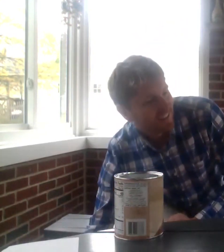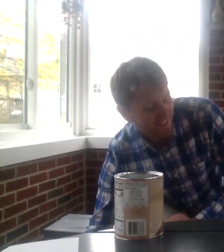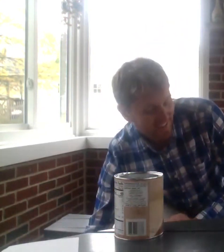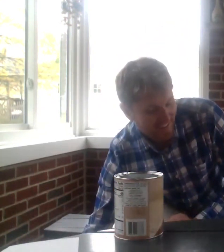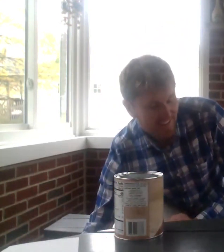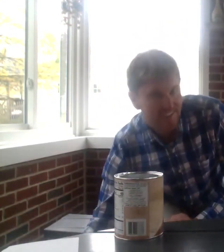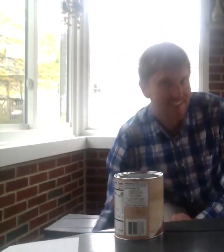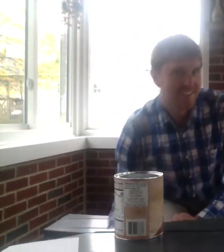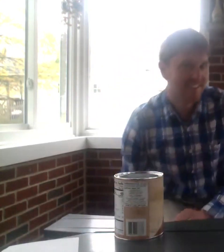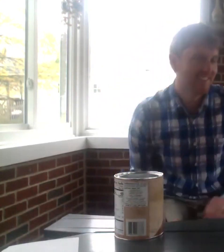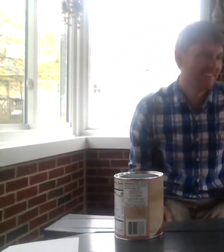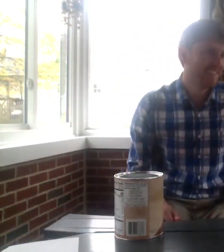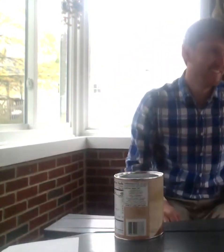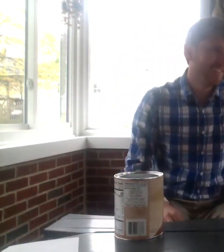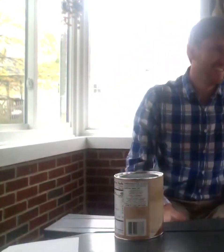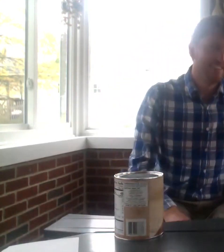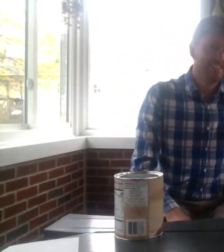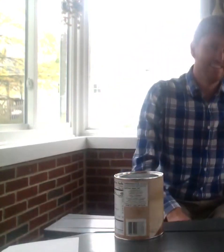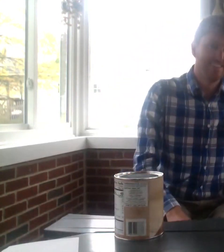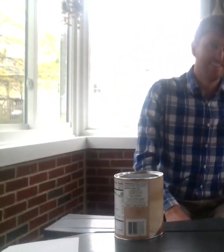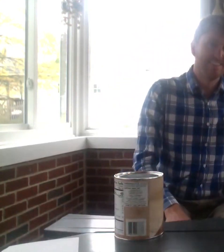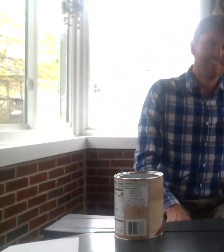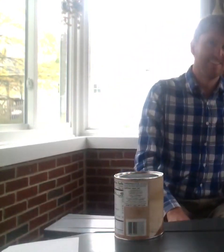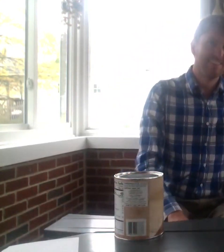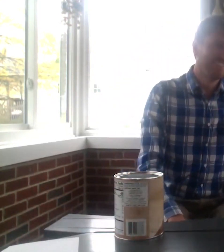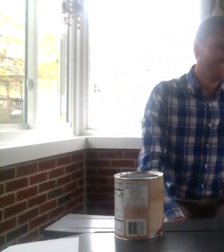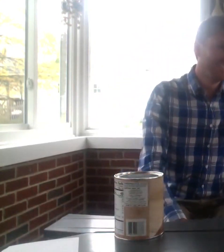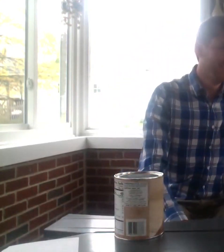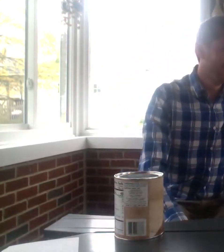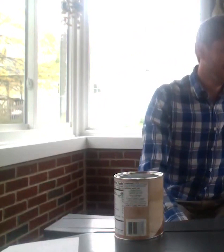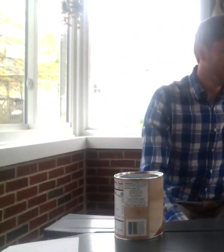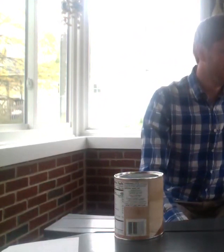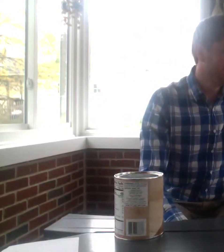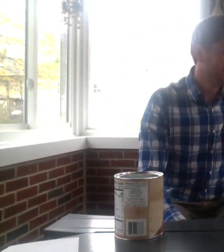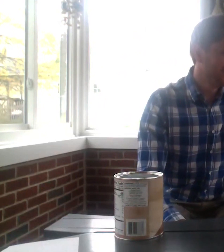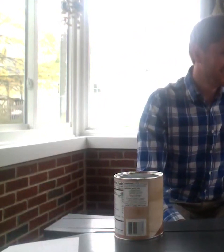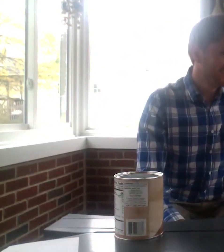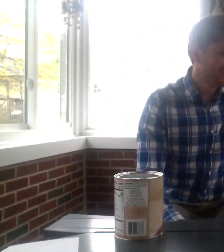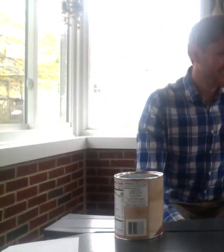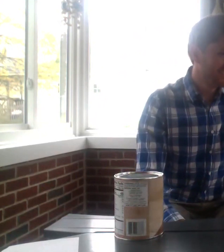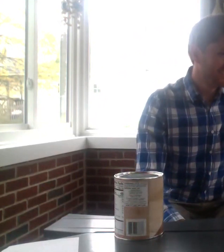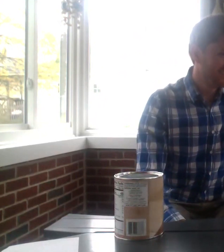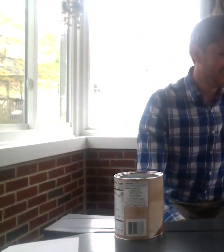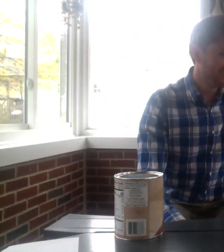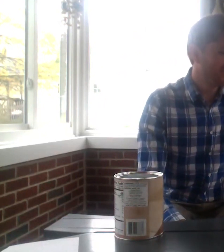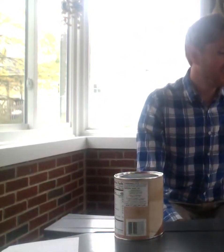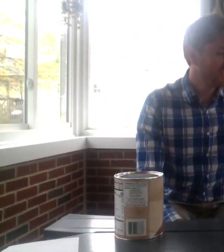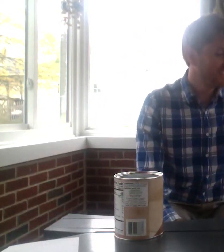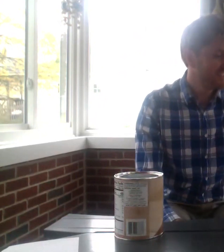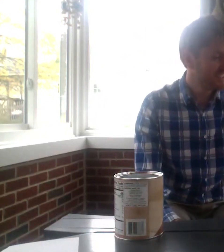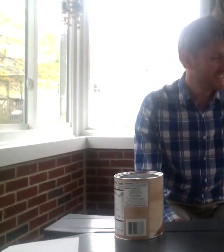So we put it in this tin can. Can you sit down, so we can do our last thing? Well, we saw that in the Tin Forest